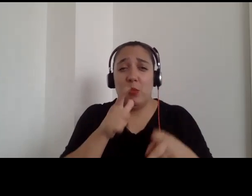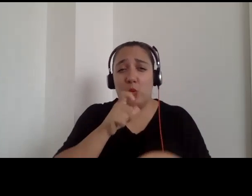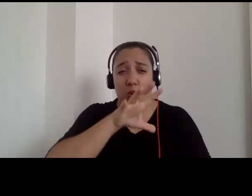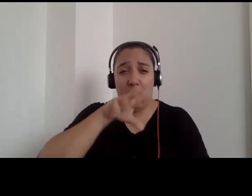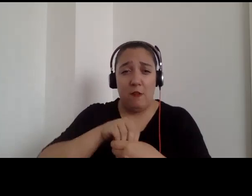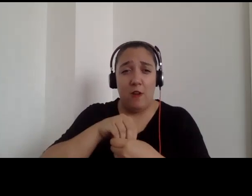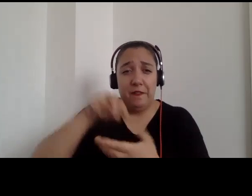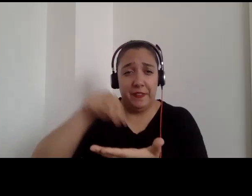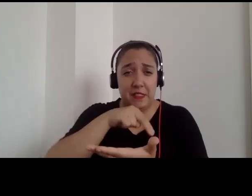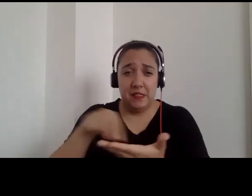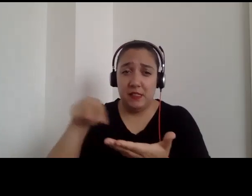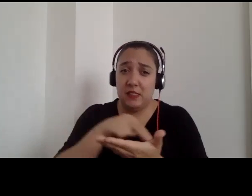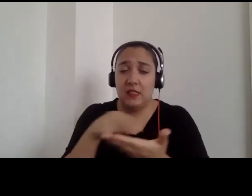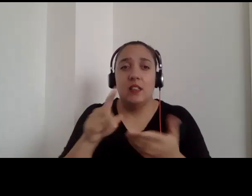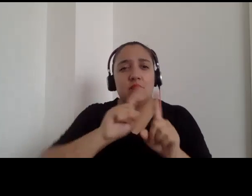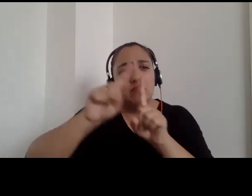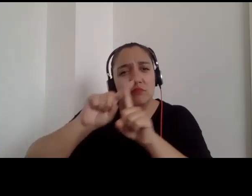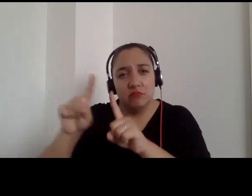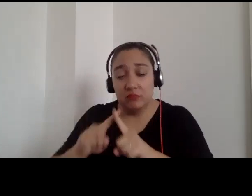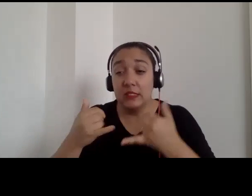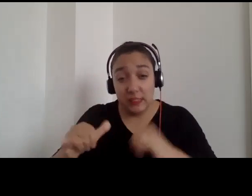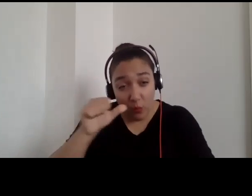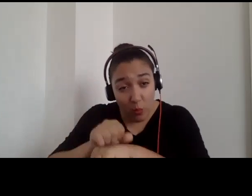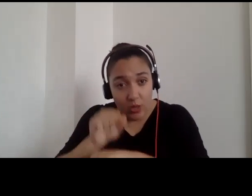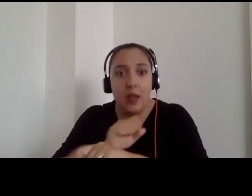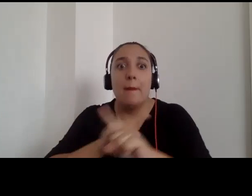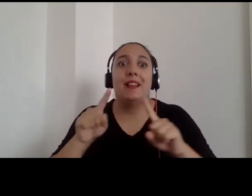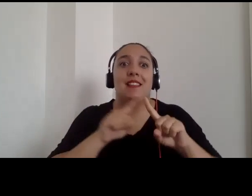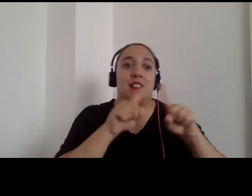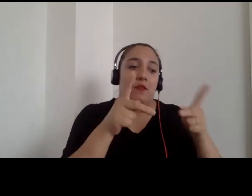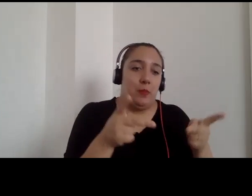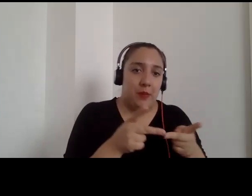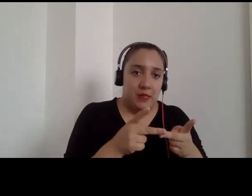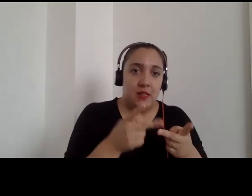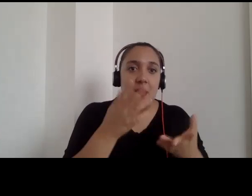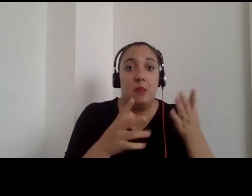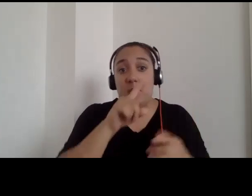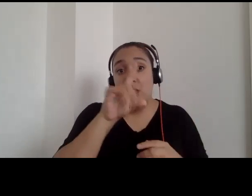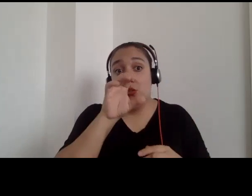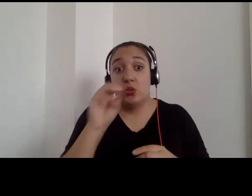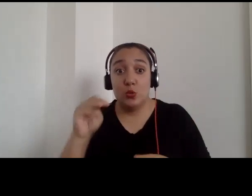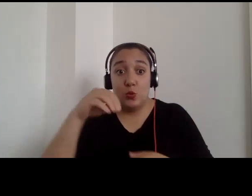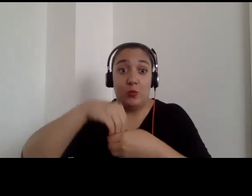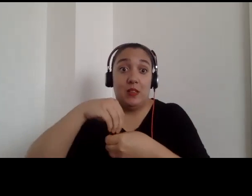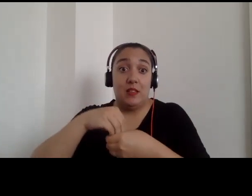we're working, doing rehearsal through Zoom, we're making dances in our living rooms or we're not making at all. A lot of people's health and wellness